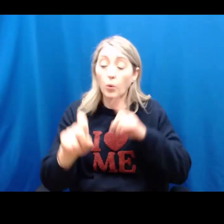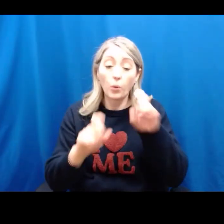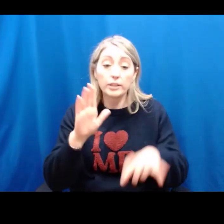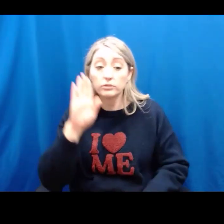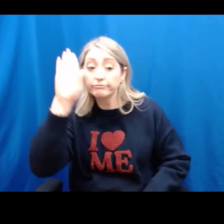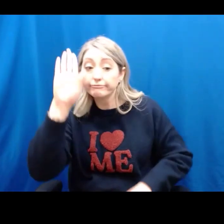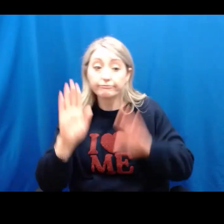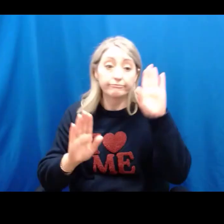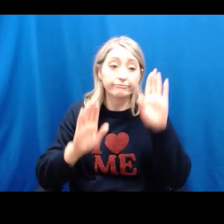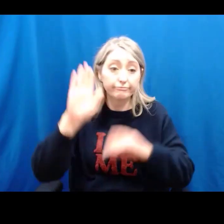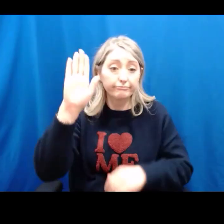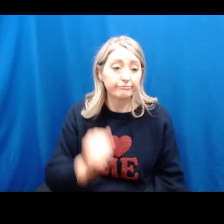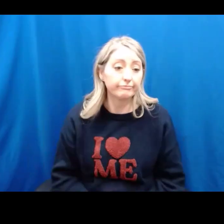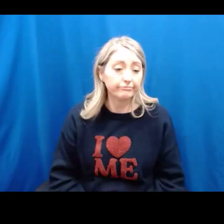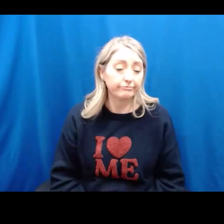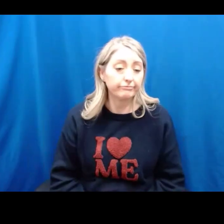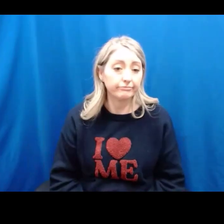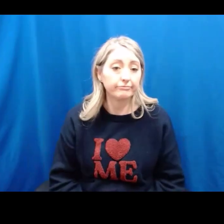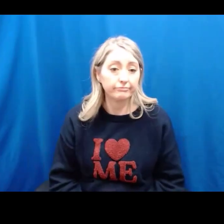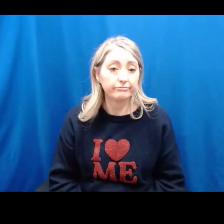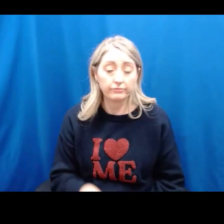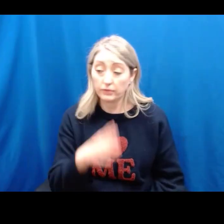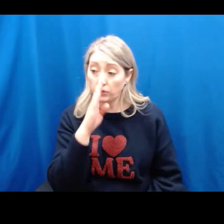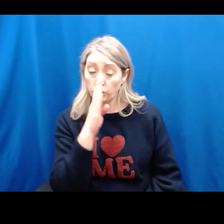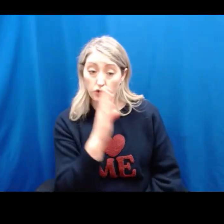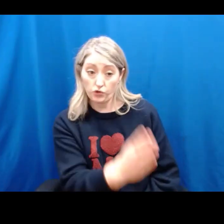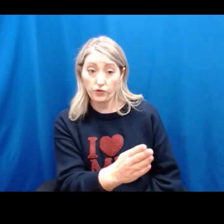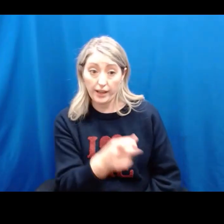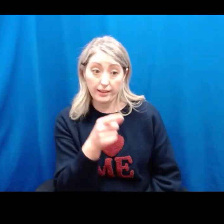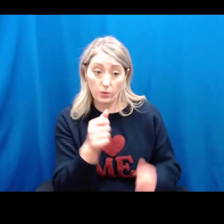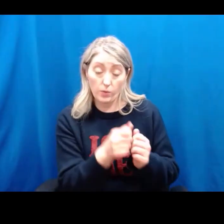to herself, rather than like to discuss and break out, I'm going